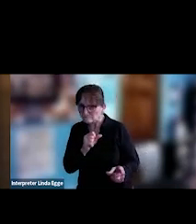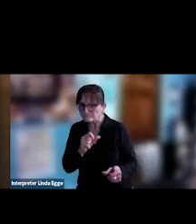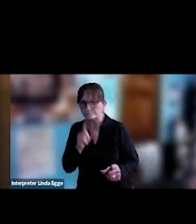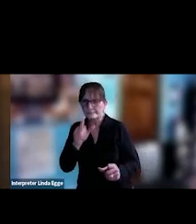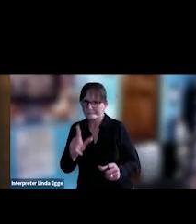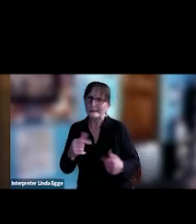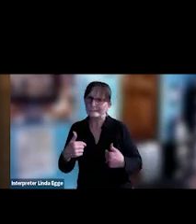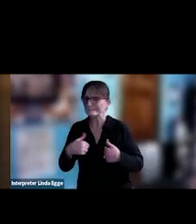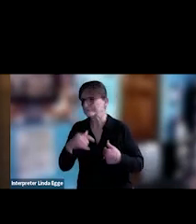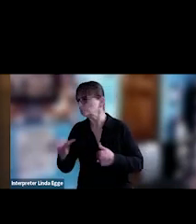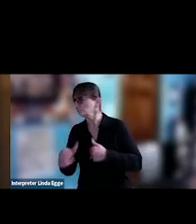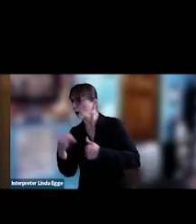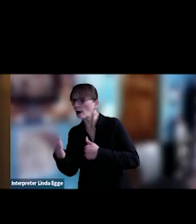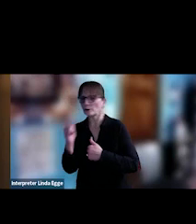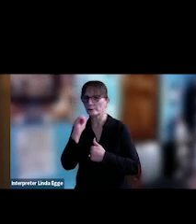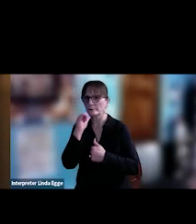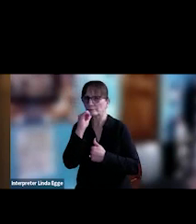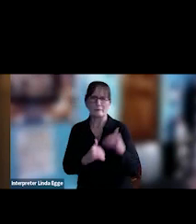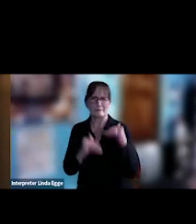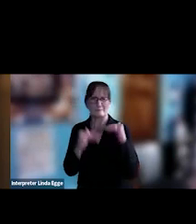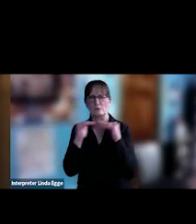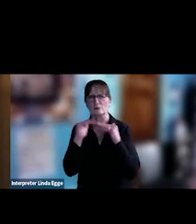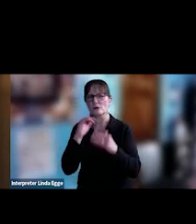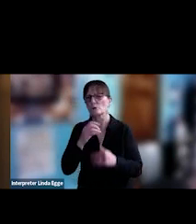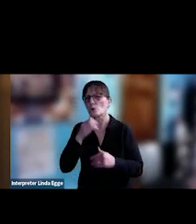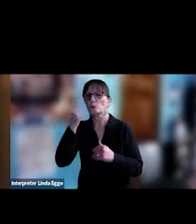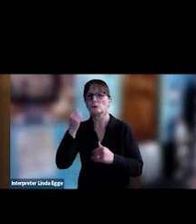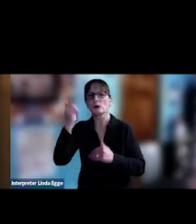of other inequities that some older adults experience,